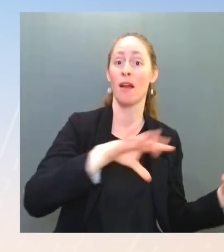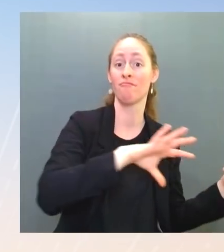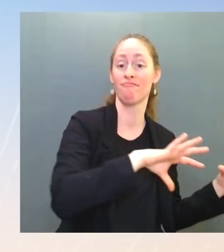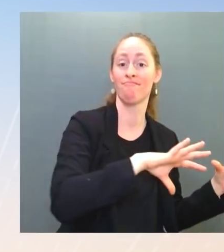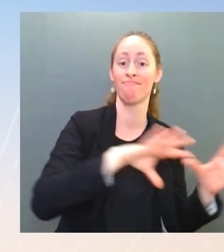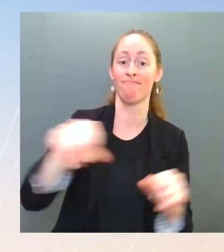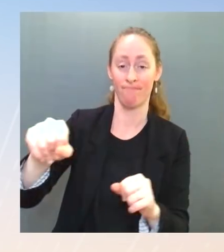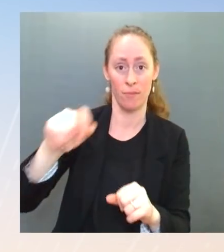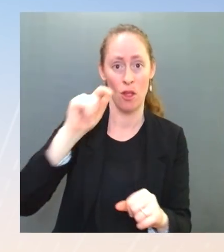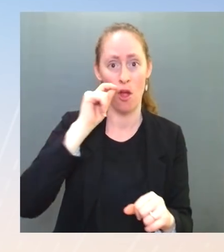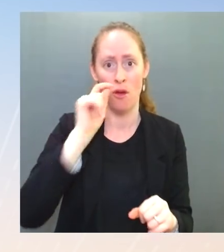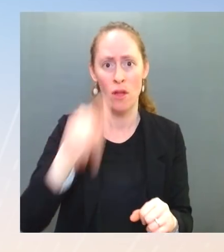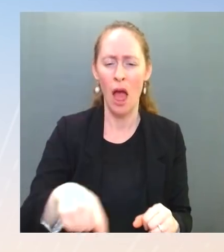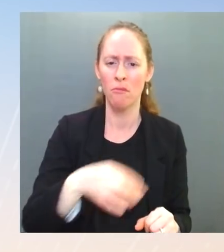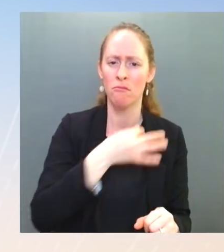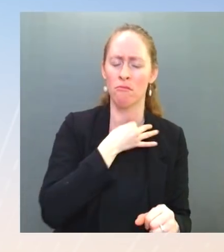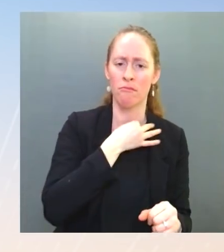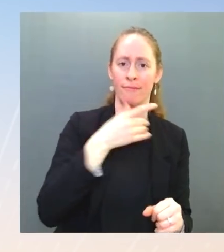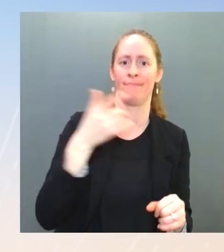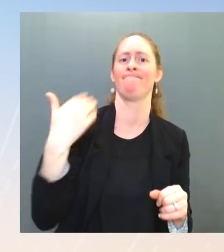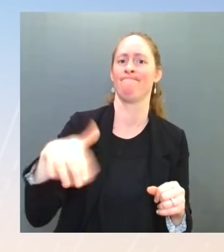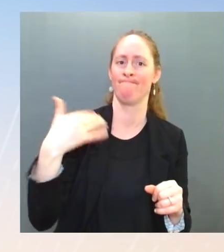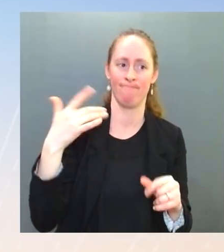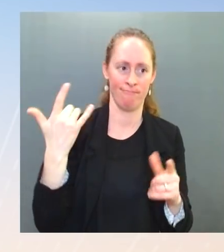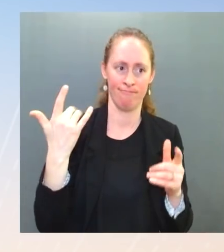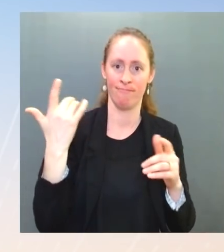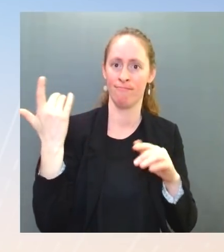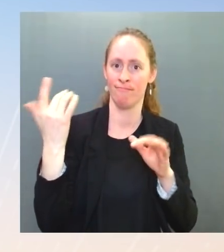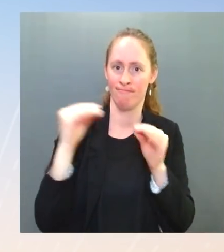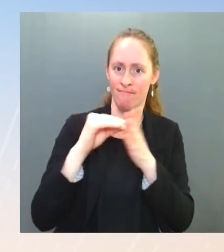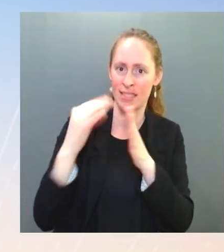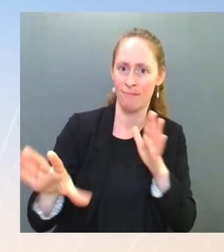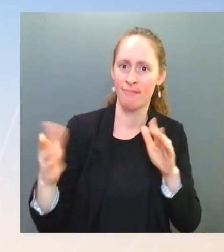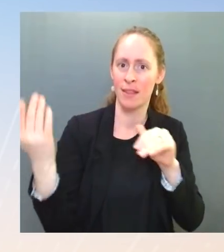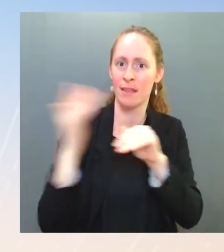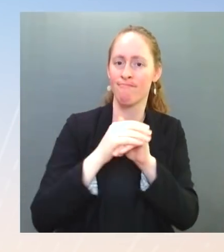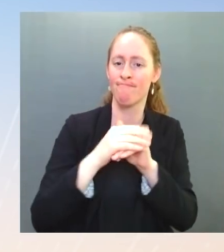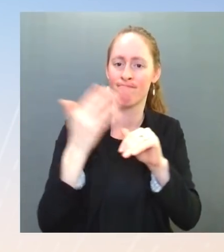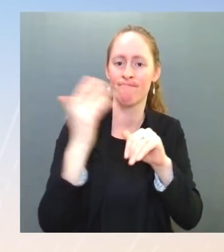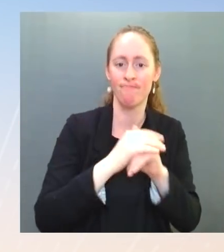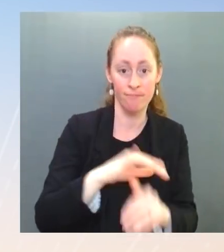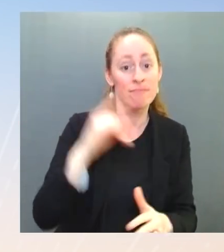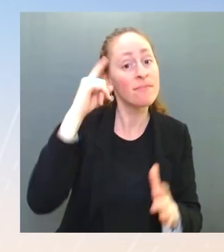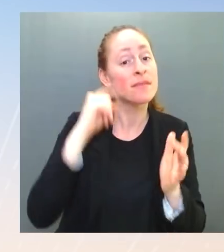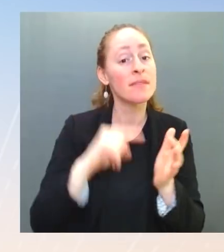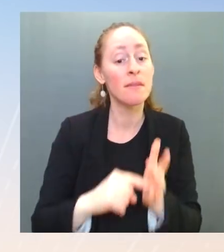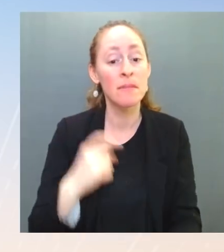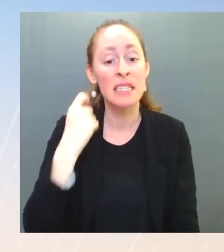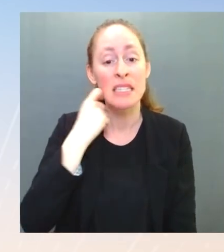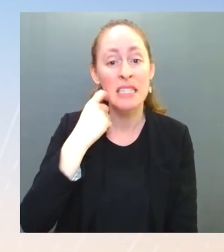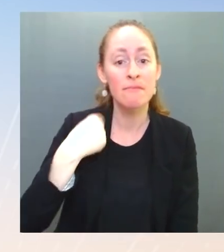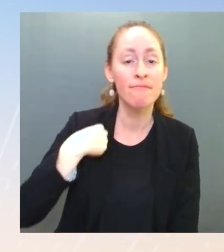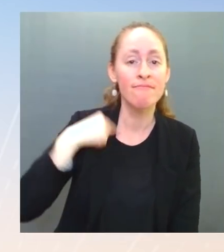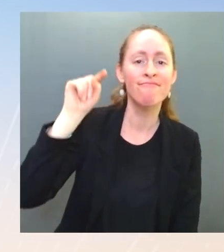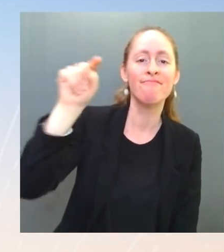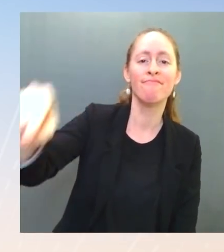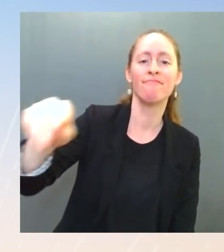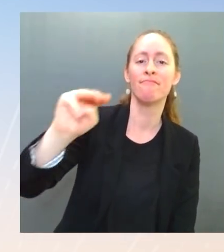I was at Michigan talking to a lot of voters, who told me that they feel like the inflation has predated the war. And I'm curious how the administration